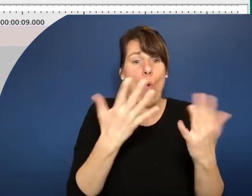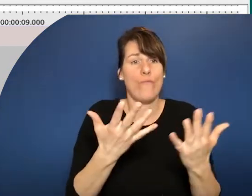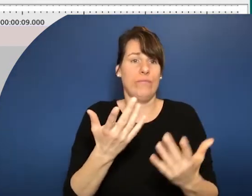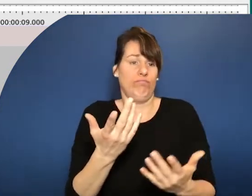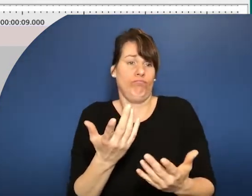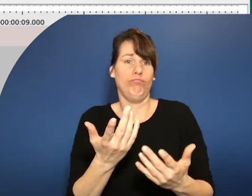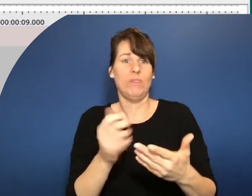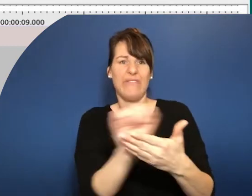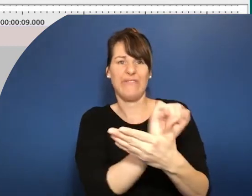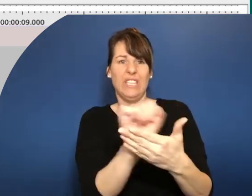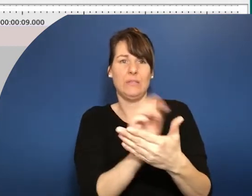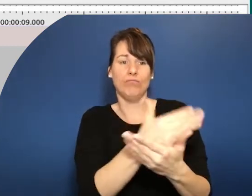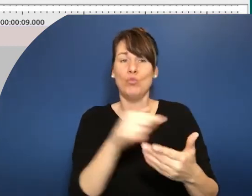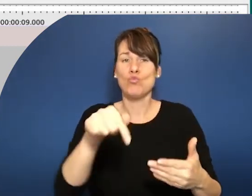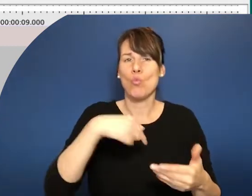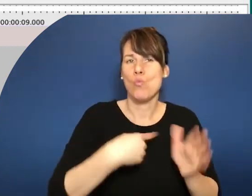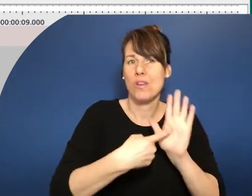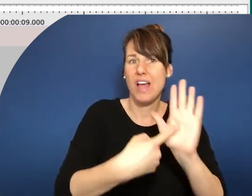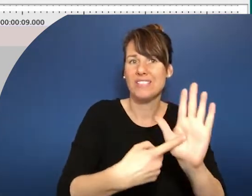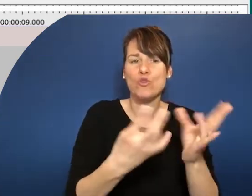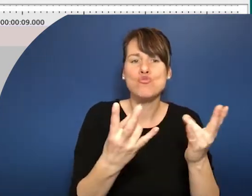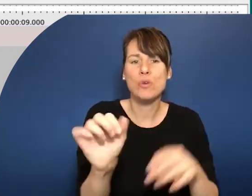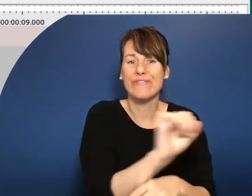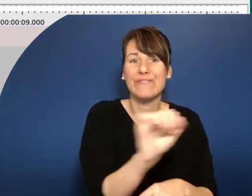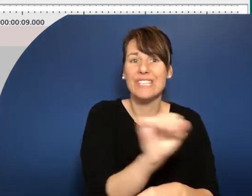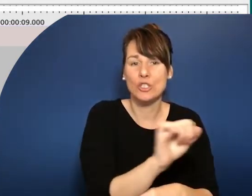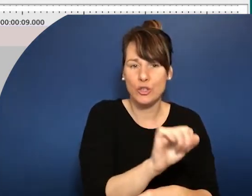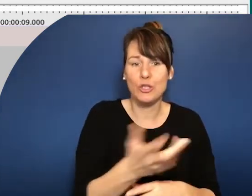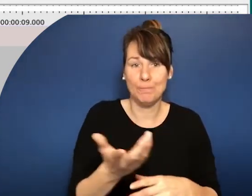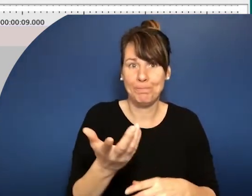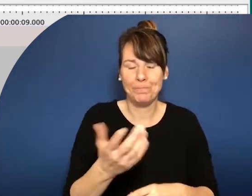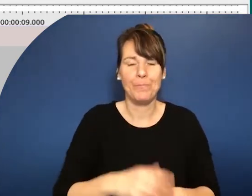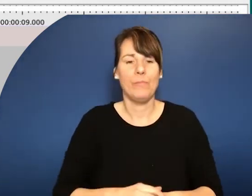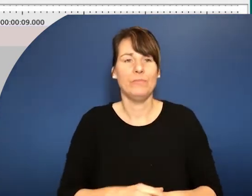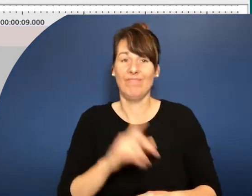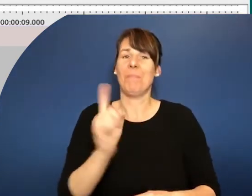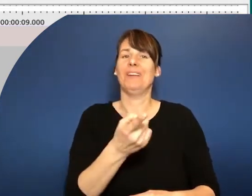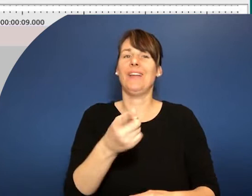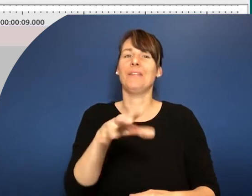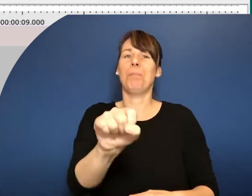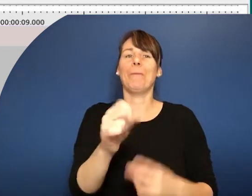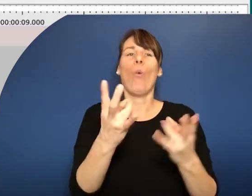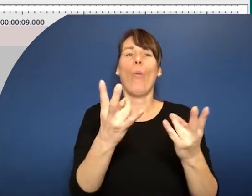You may want to simply change it. But I will start by deleting this default tier.